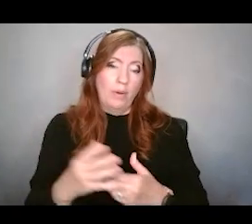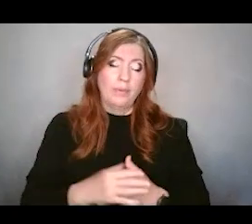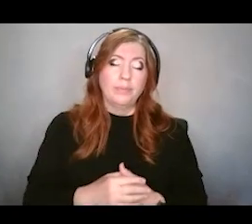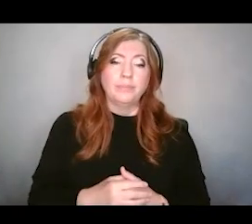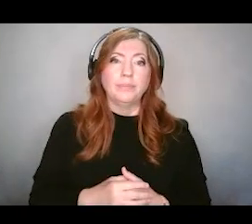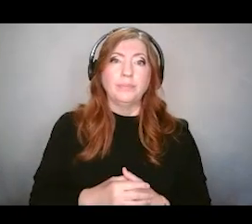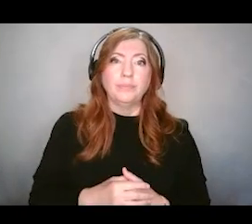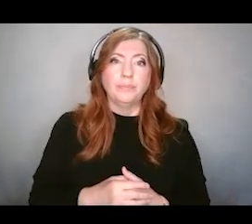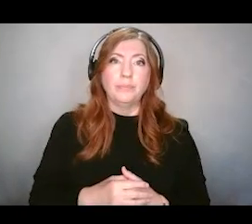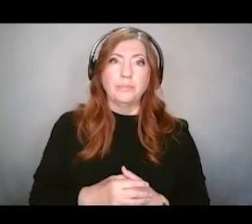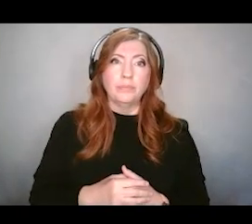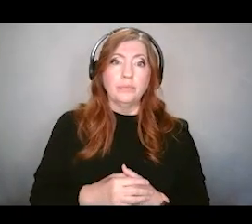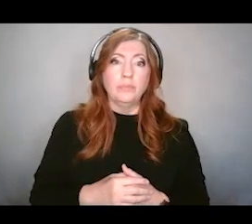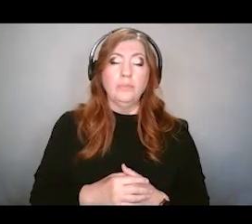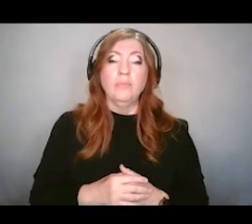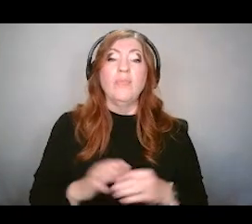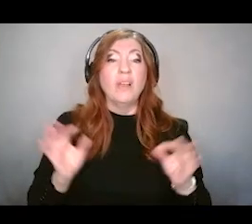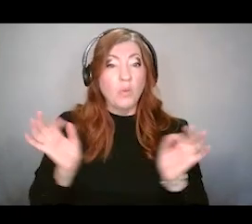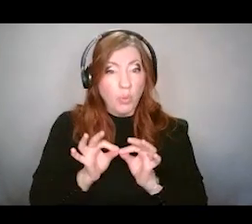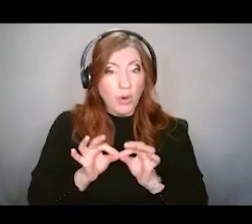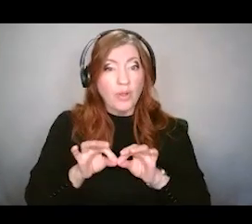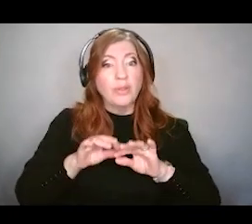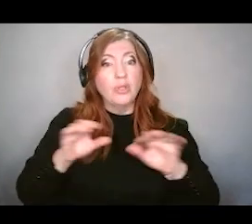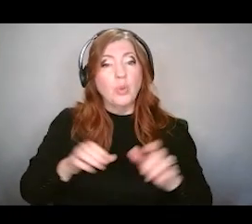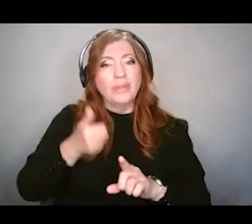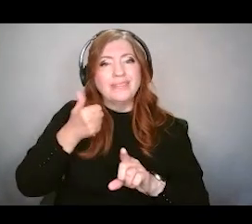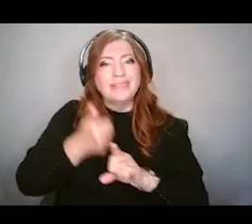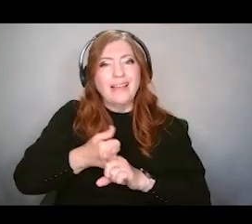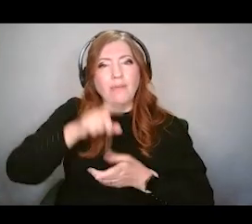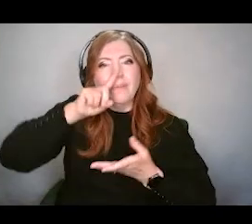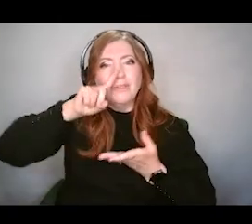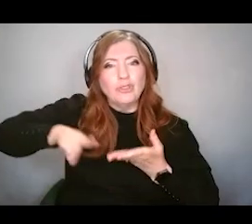It’s worth doing a quick self-check from time to time. Are you collecting medical